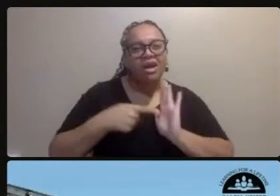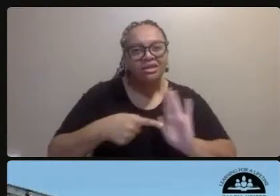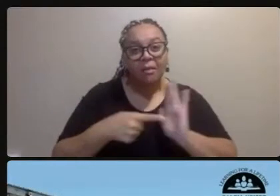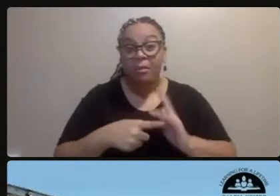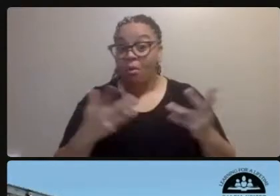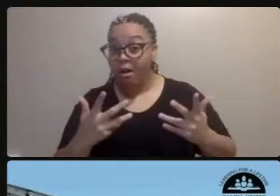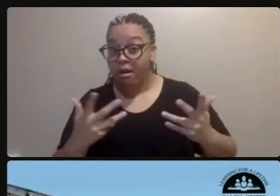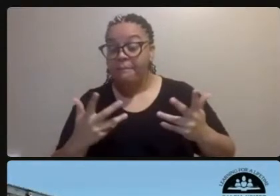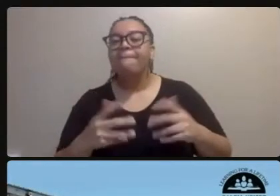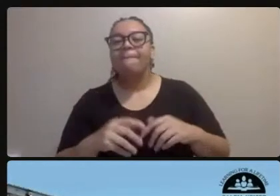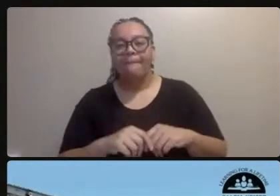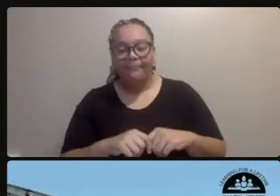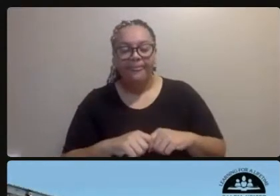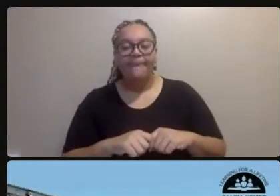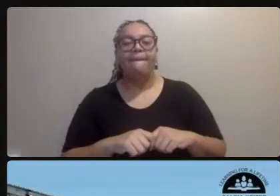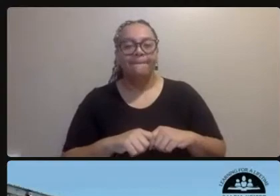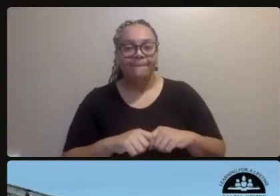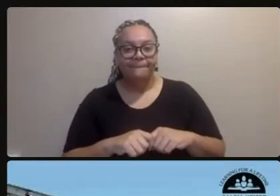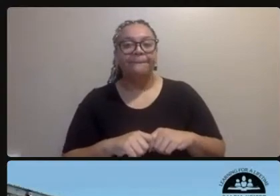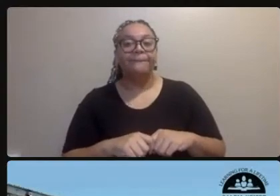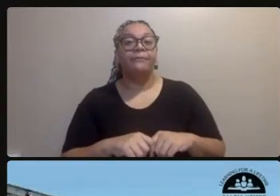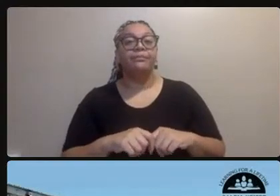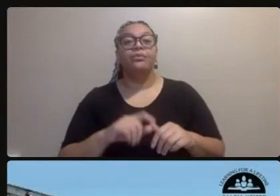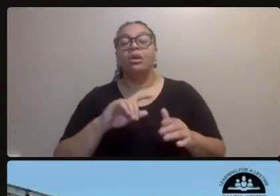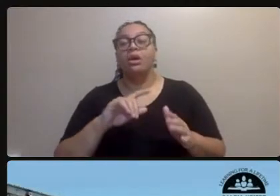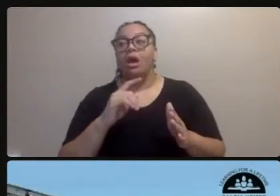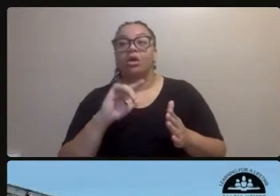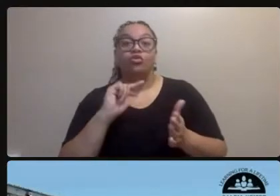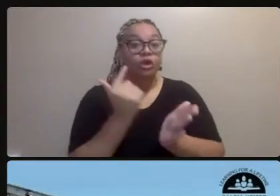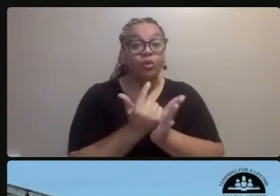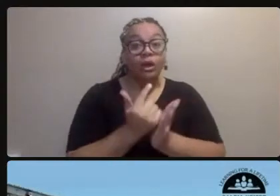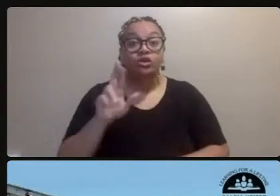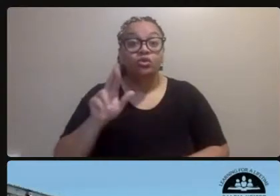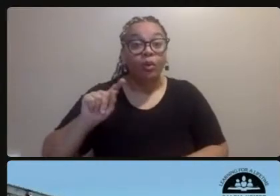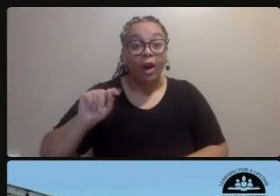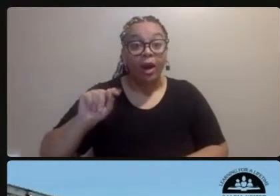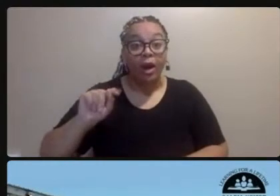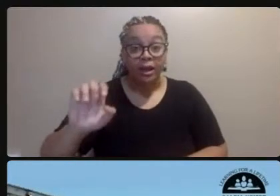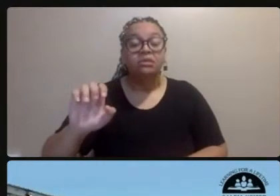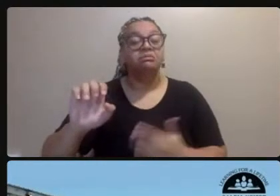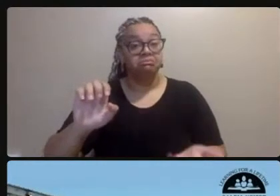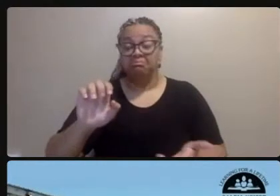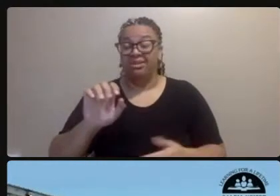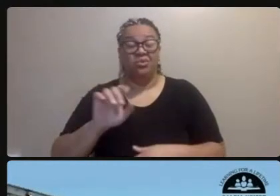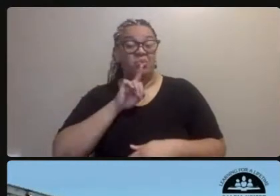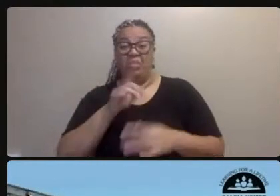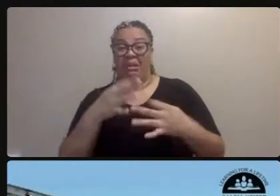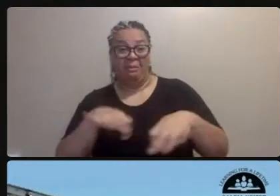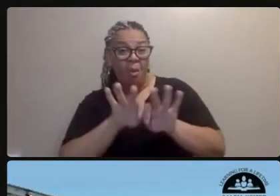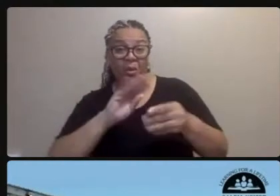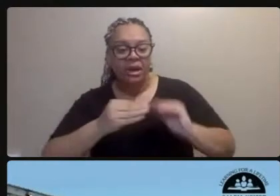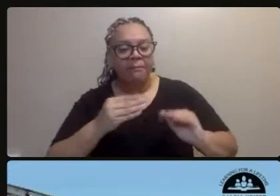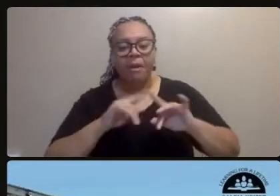ALL BE ALL. MOM, I'M THINKING A GOOD